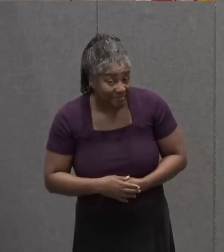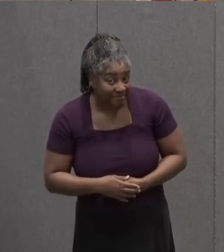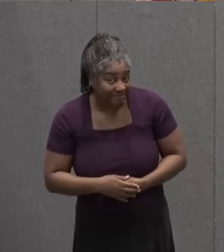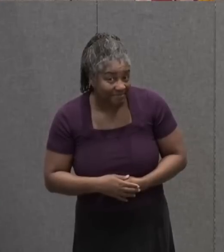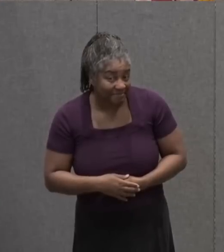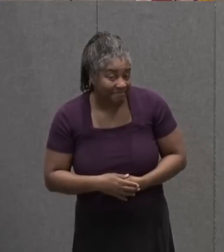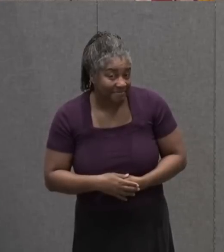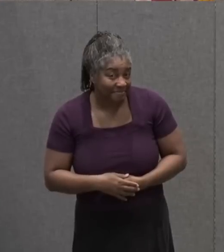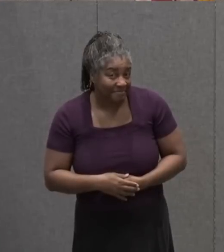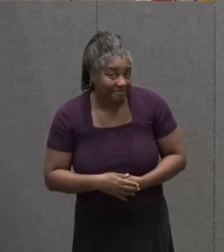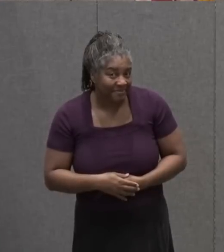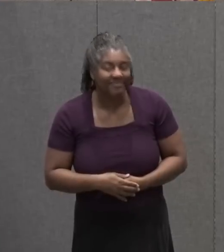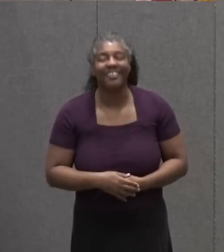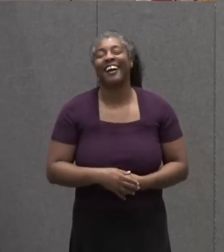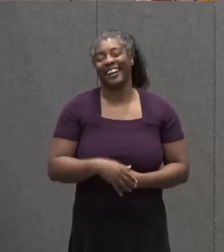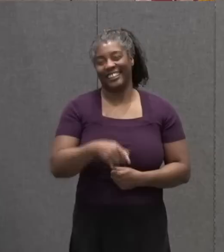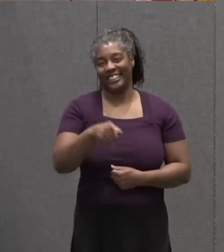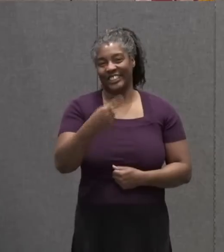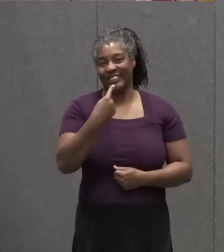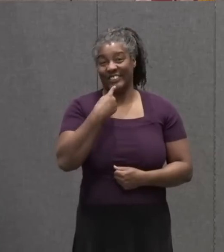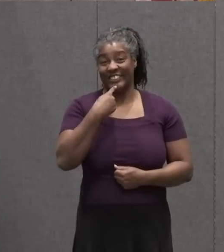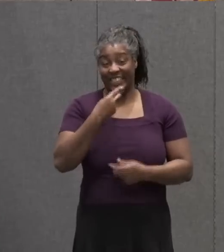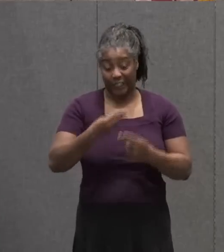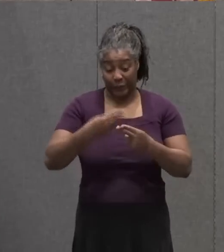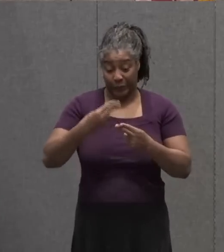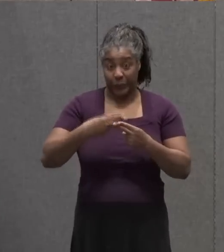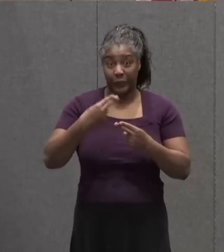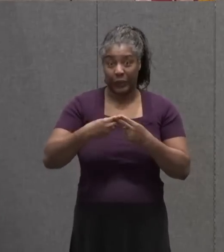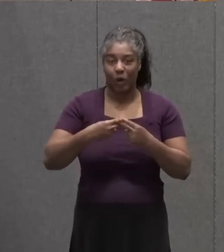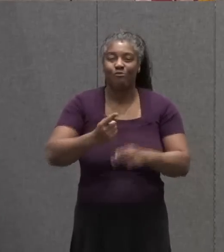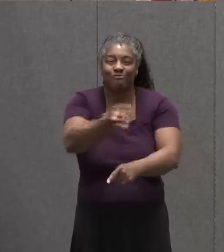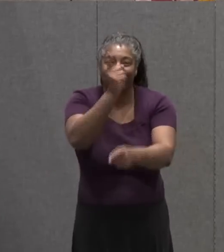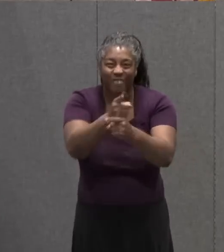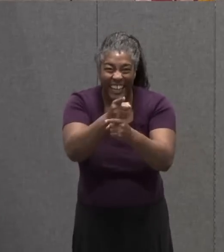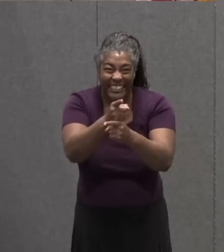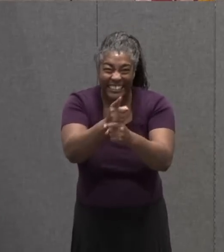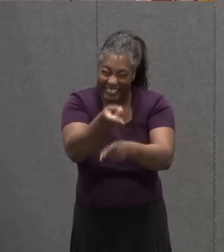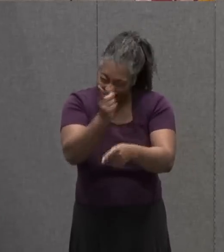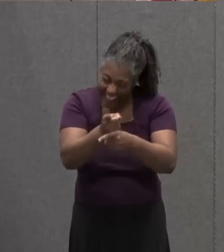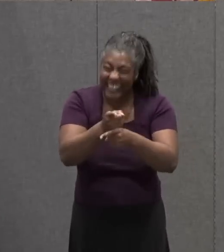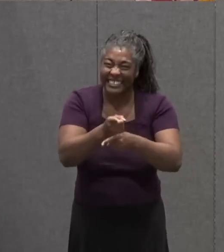If you said spoon, you're right that's what was left in the bag.